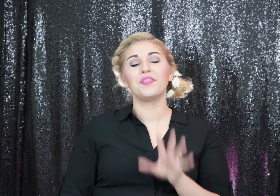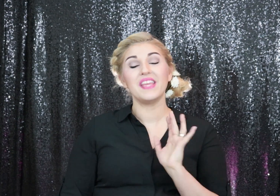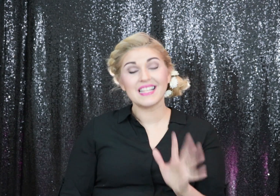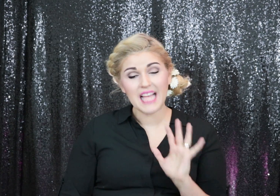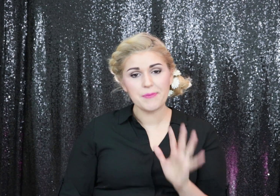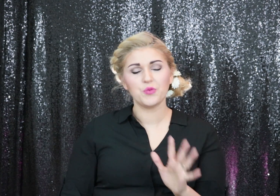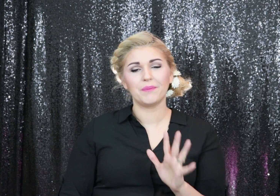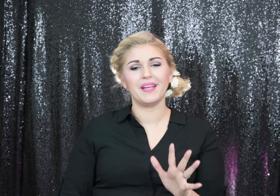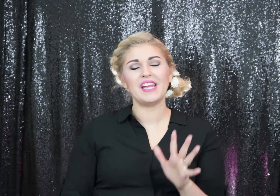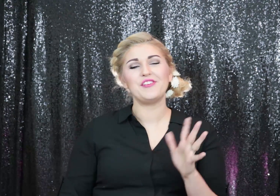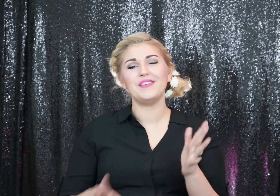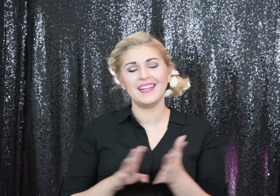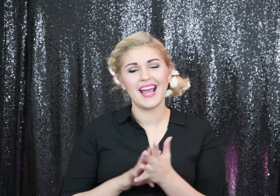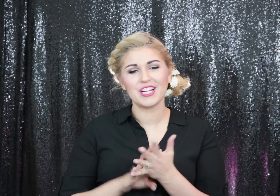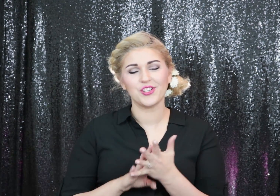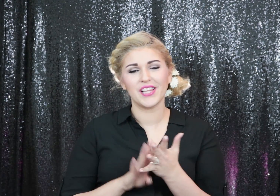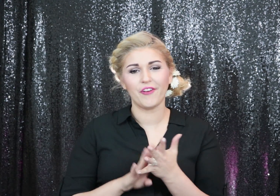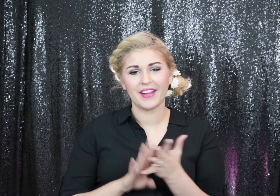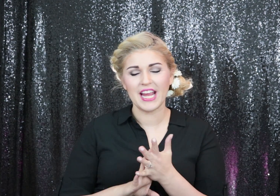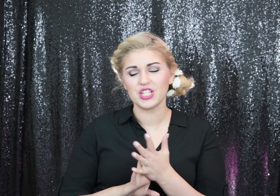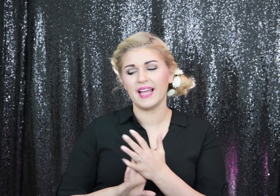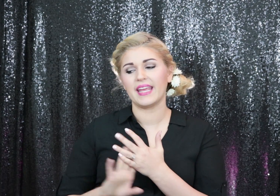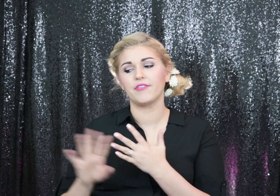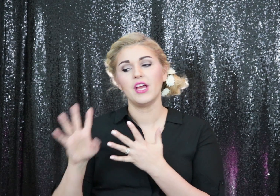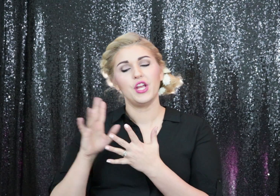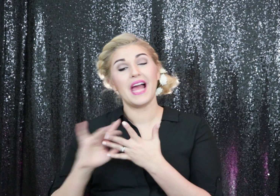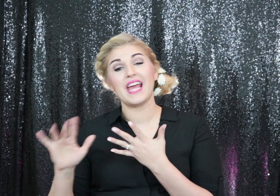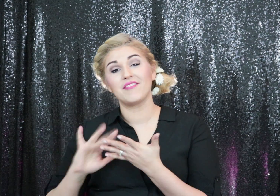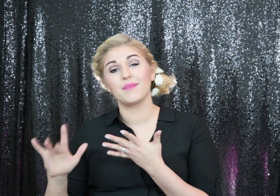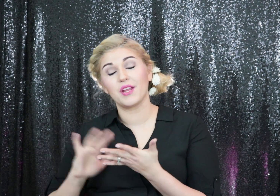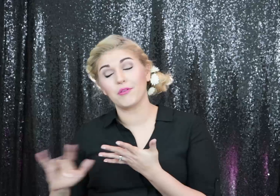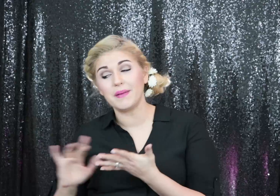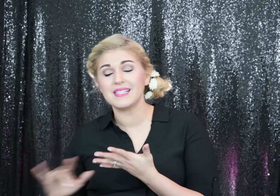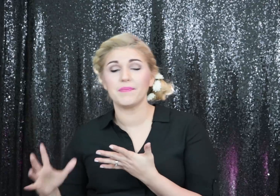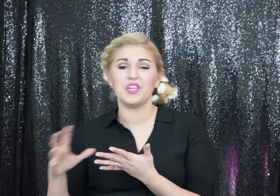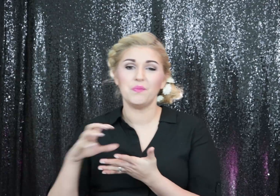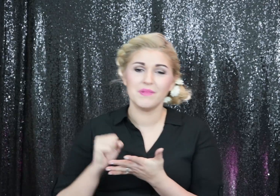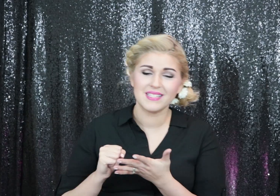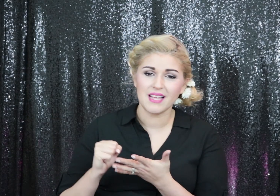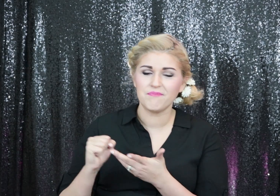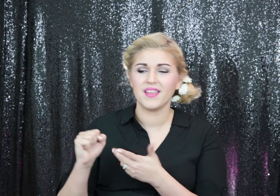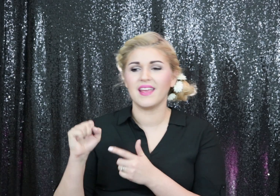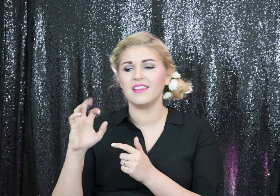but the exception would be if you need extra clarification, like if you had to have somebody repeat something, you miss something,